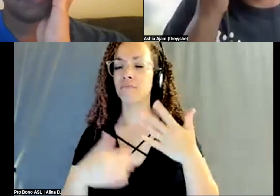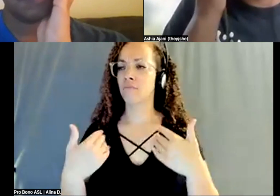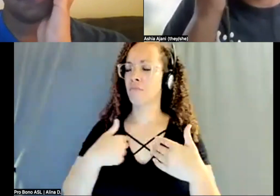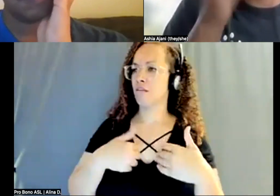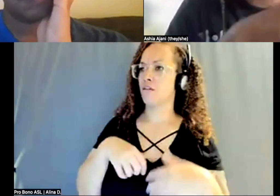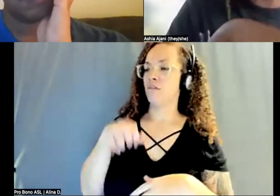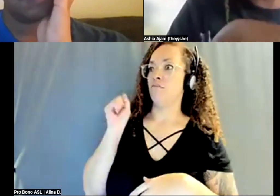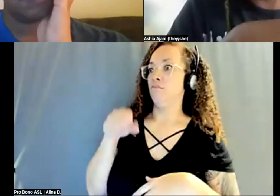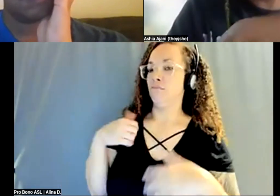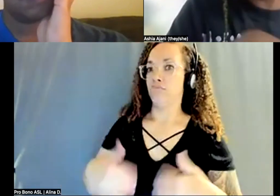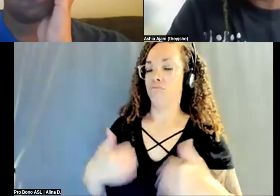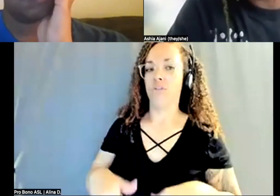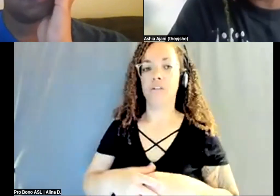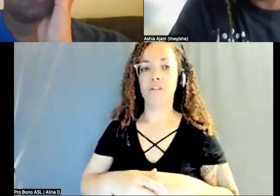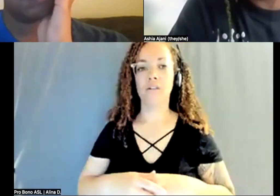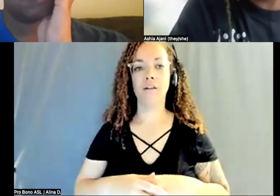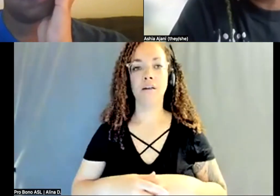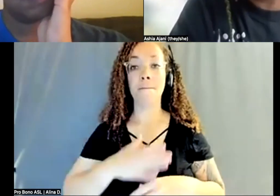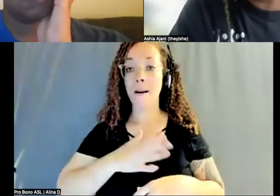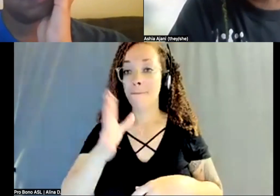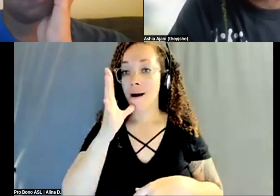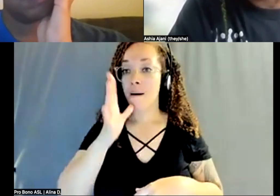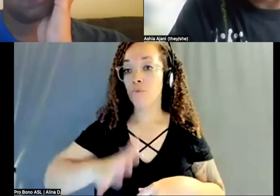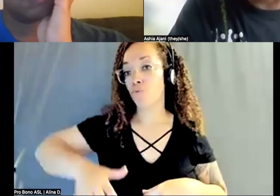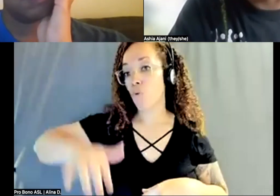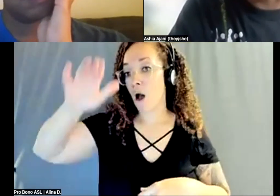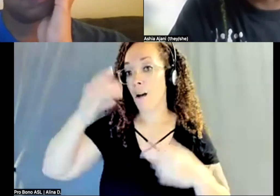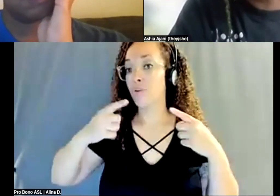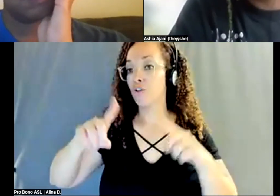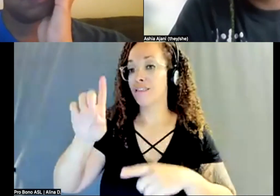lot of Detroit riots, but my mom grew up during like the Detroit riots and she like talks about